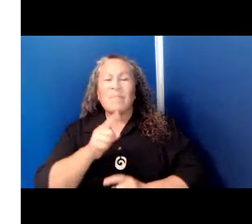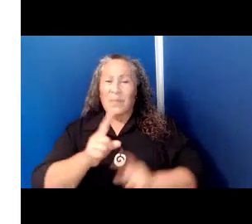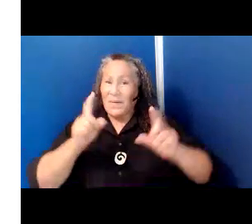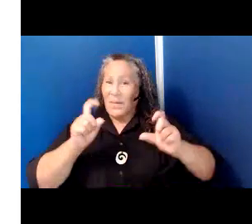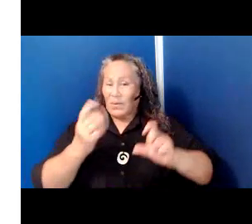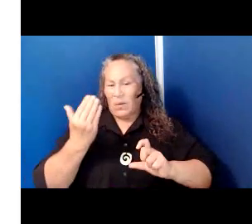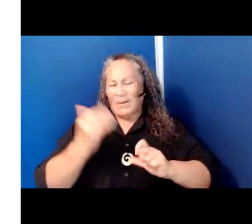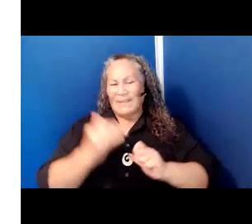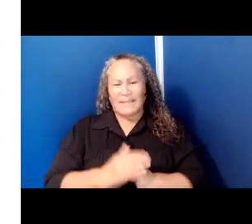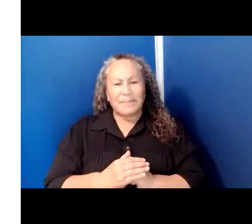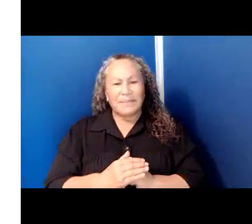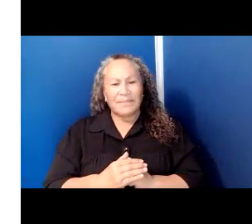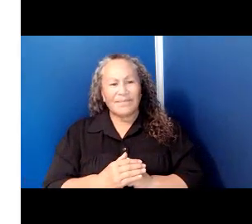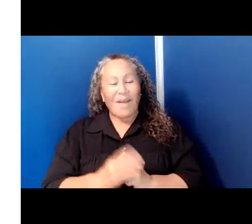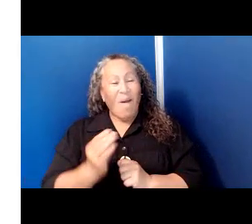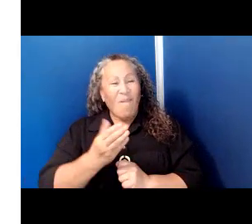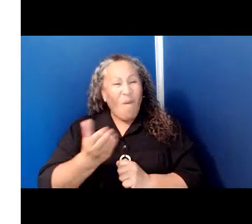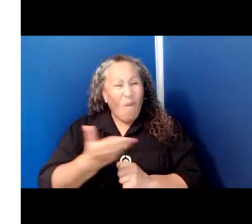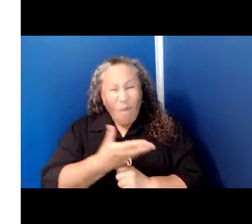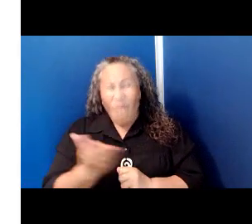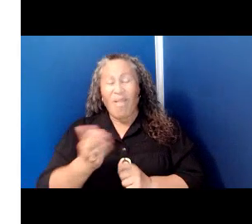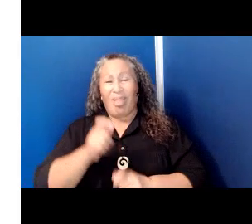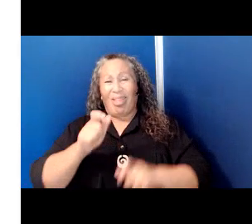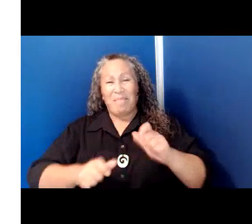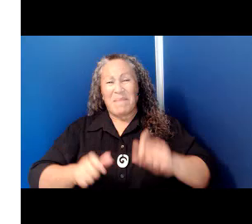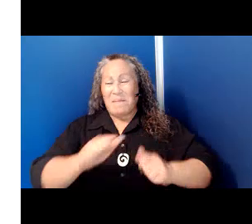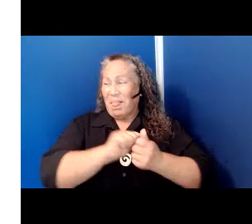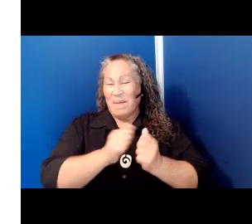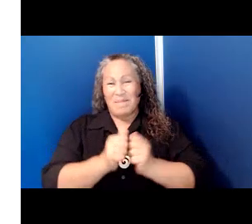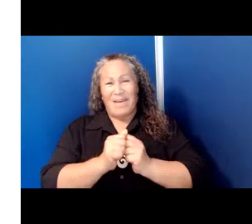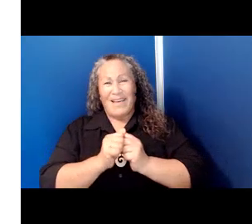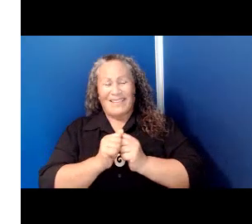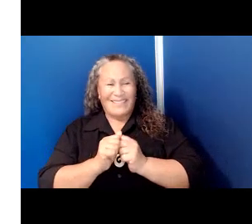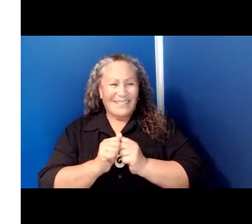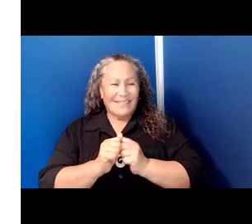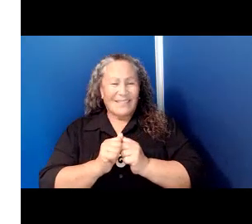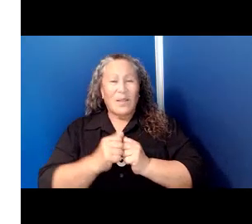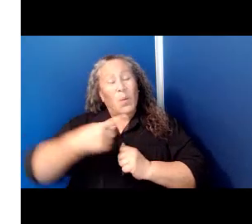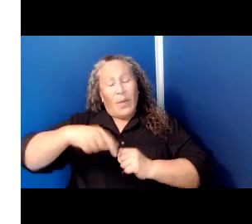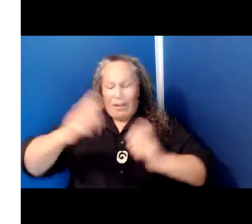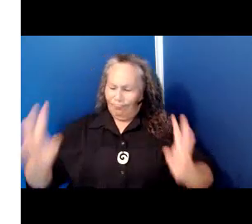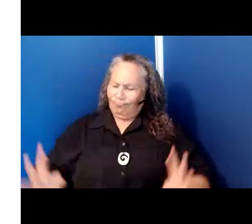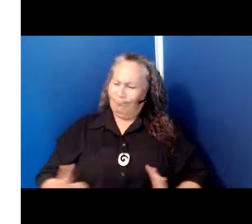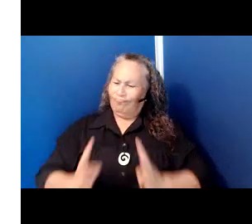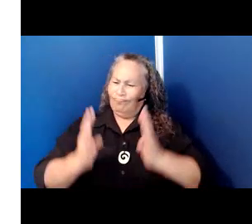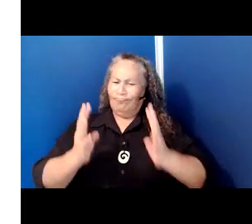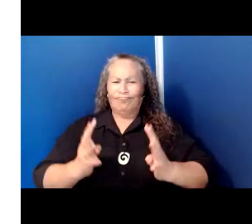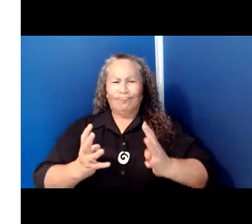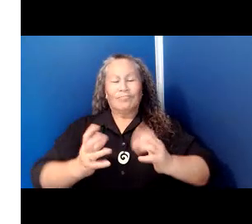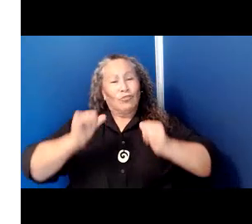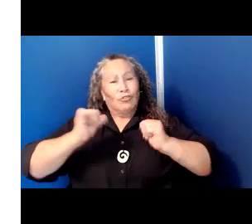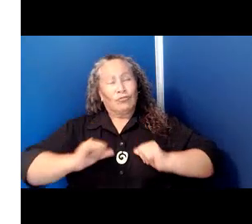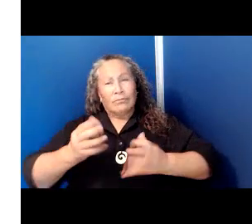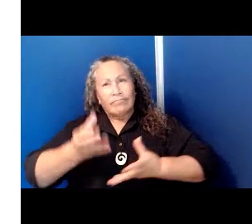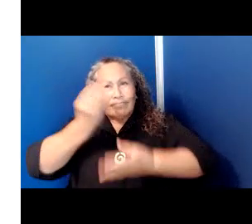gathering of all three partners, where we came together for training and meeting the tutors.